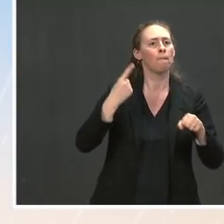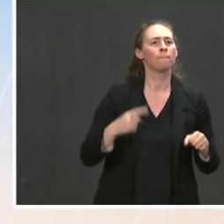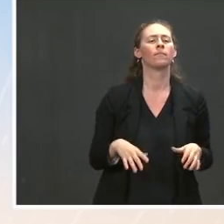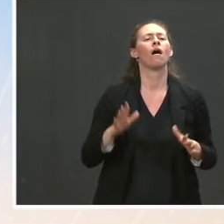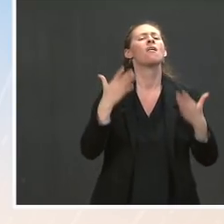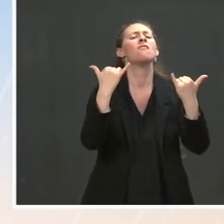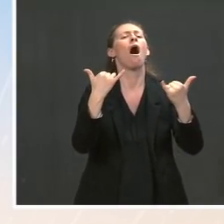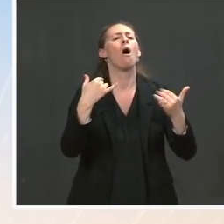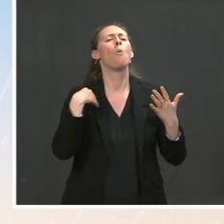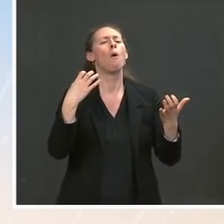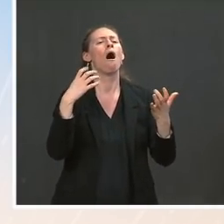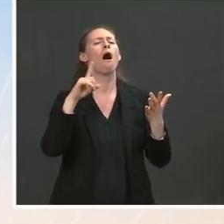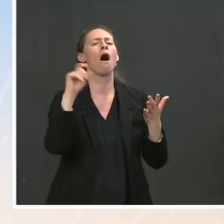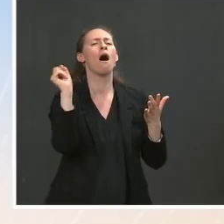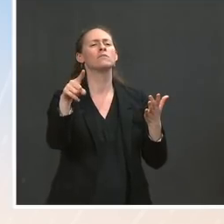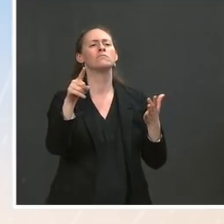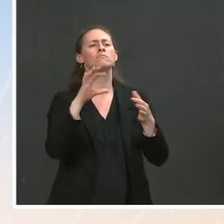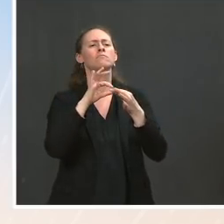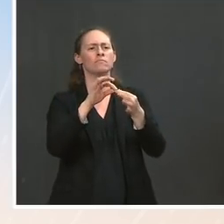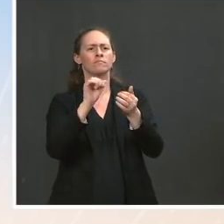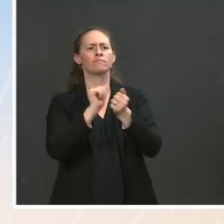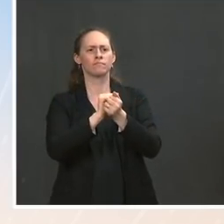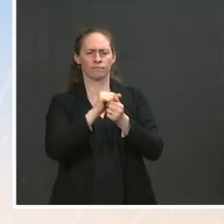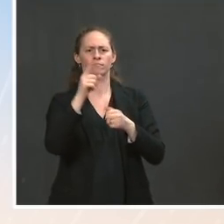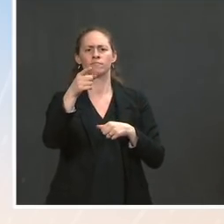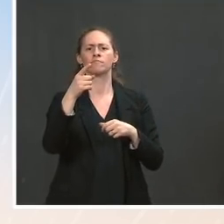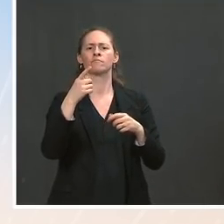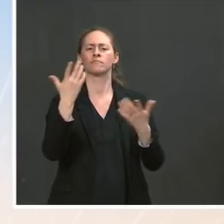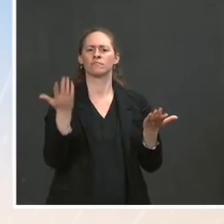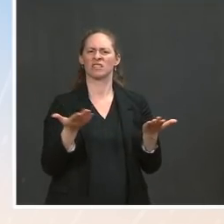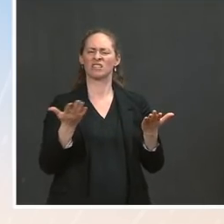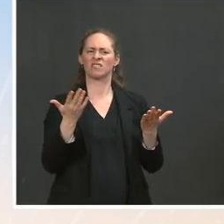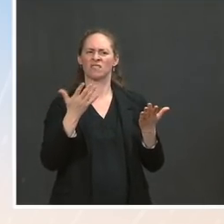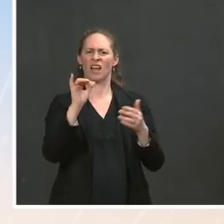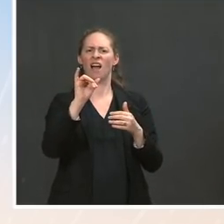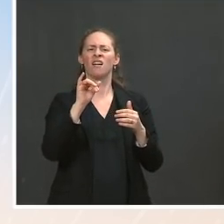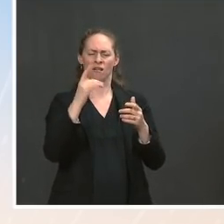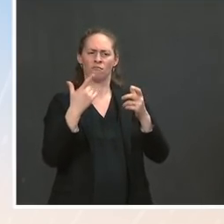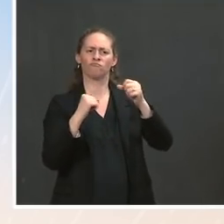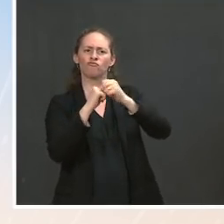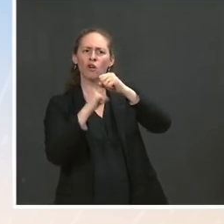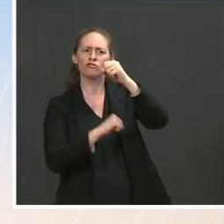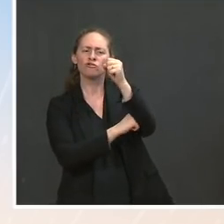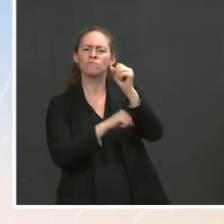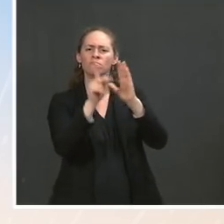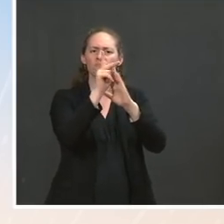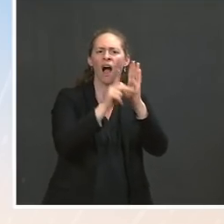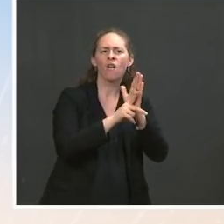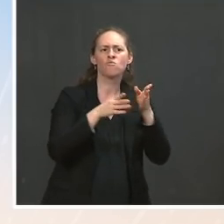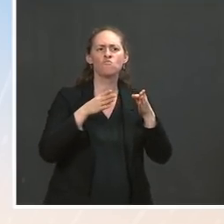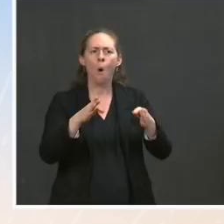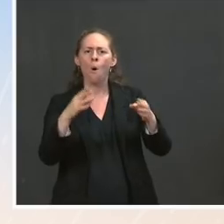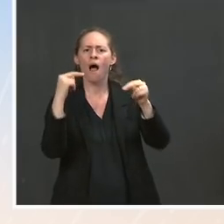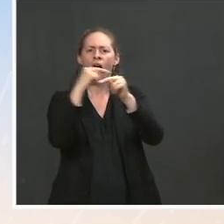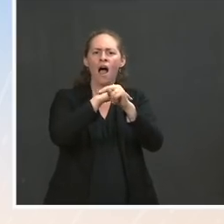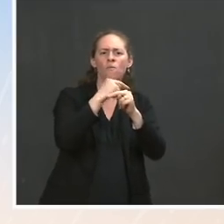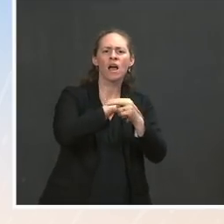on the list of priorities for this White House? Ms. Psaki: Any White House, including ours, has to walk and chew gum at the same time, move forward on a range of priorities,